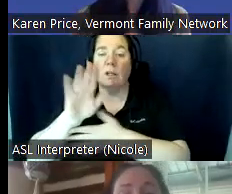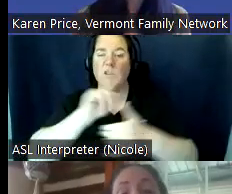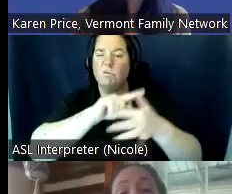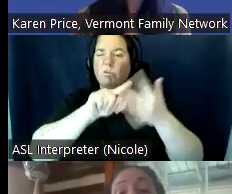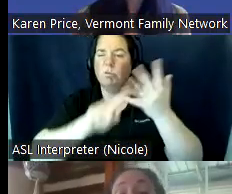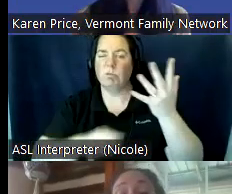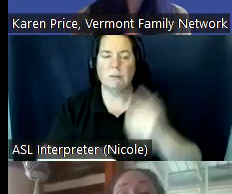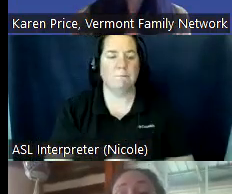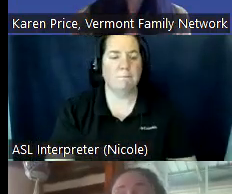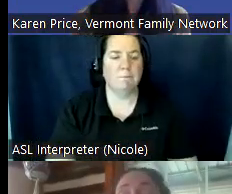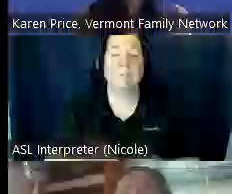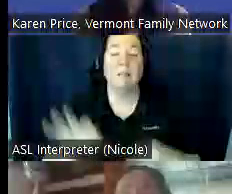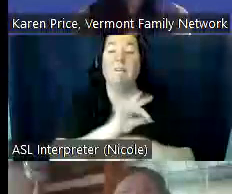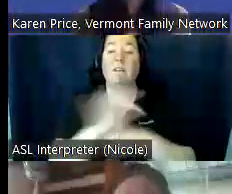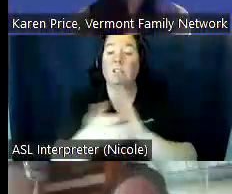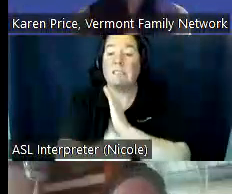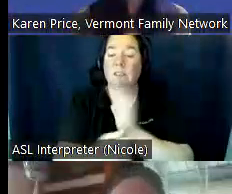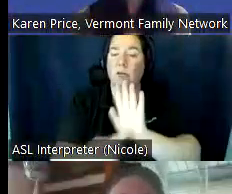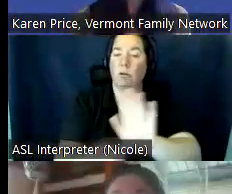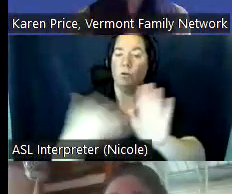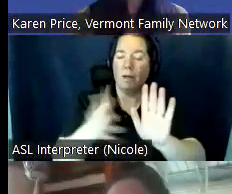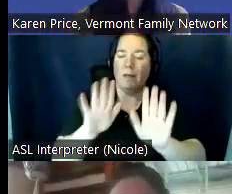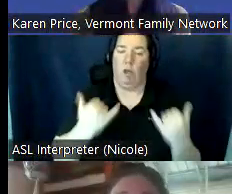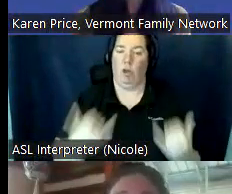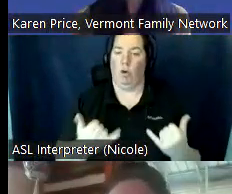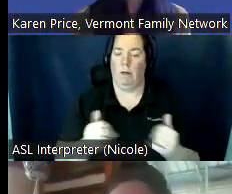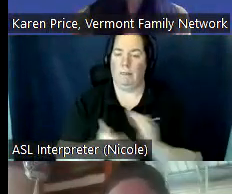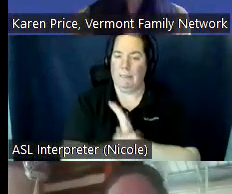Functional skills reflects the students current abilities, their strengths, their weaknesses,